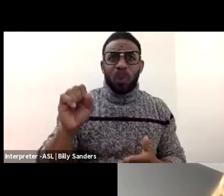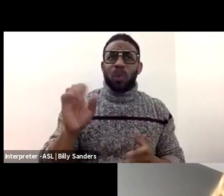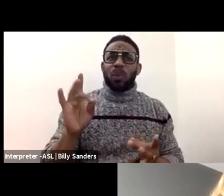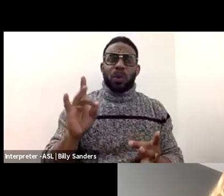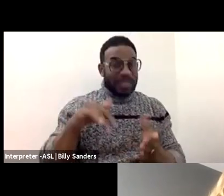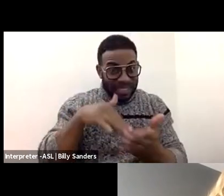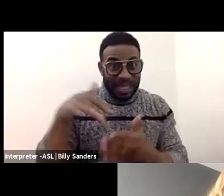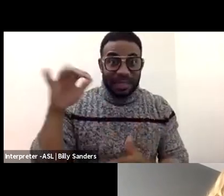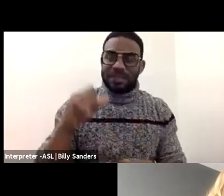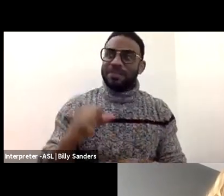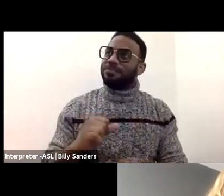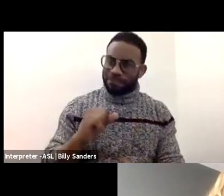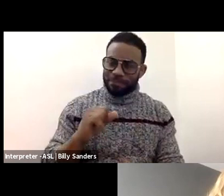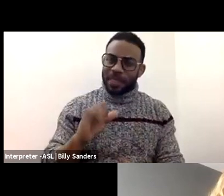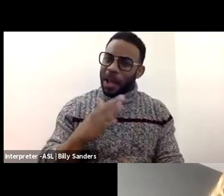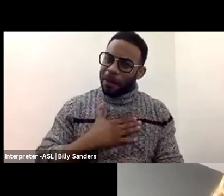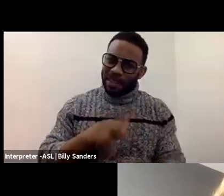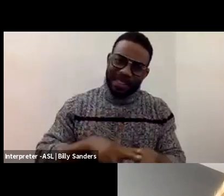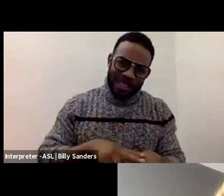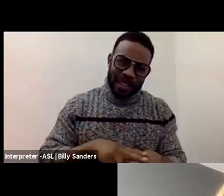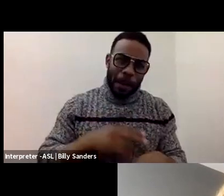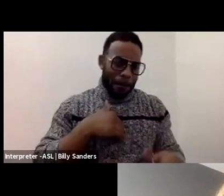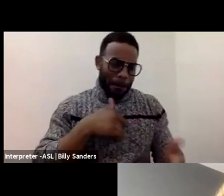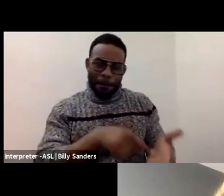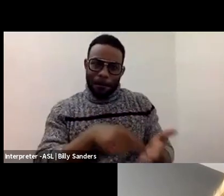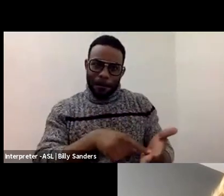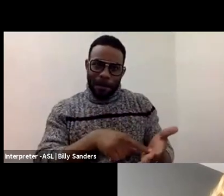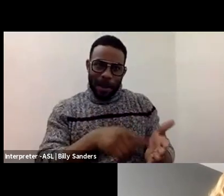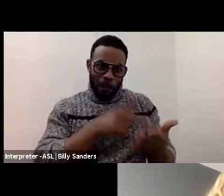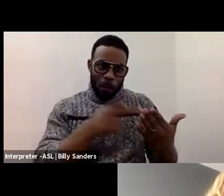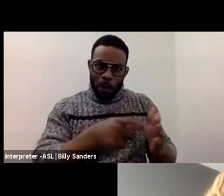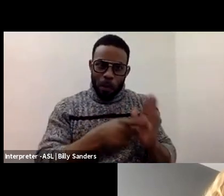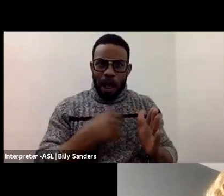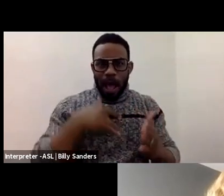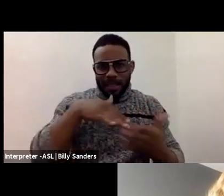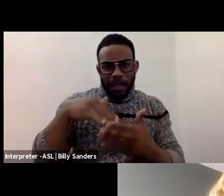abroad was part of my major requirements. I studied global public health and sociology.